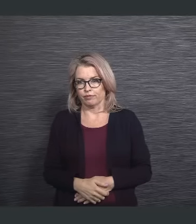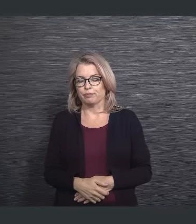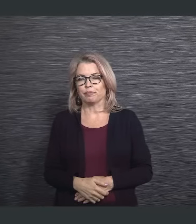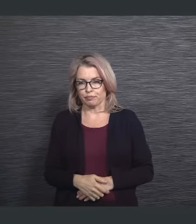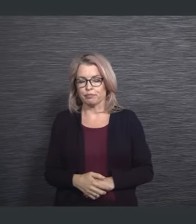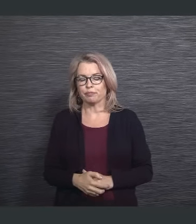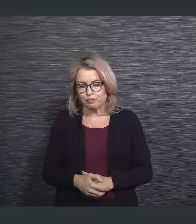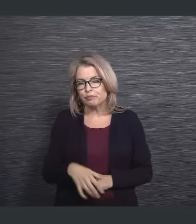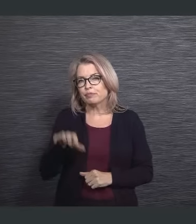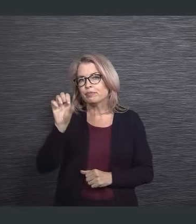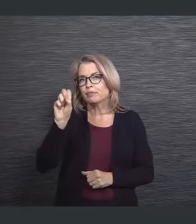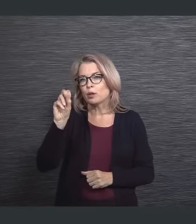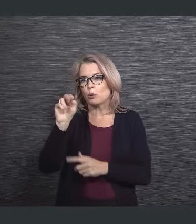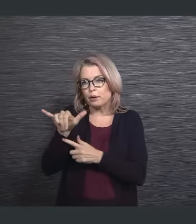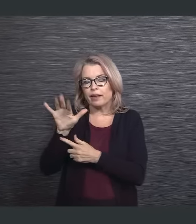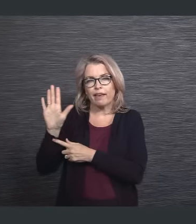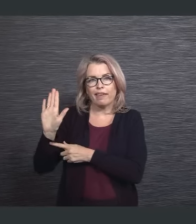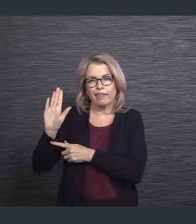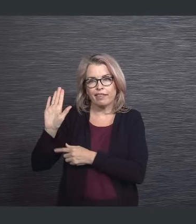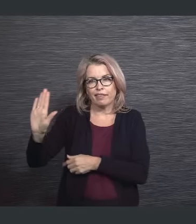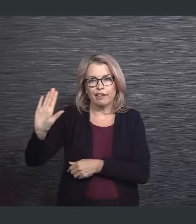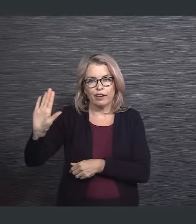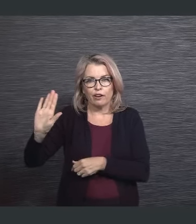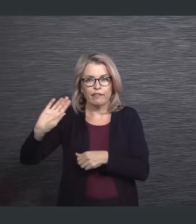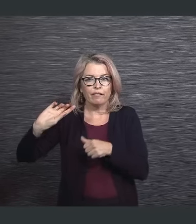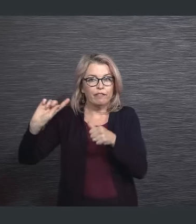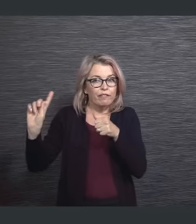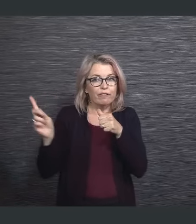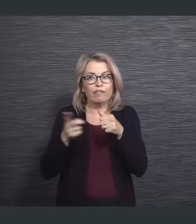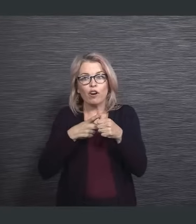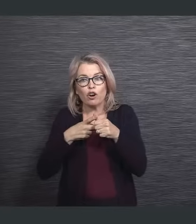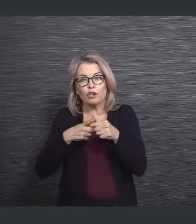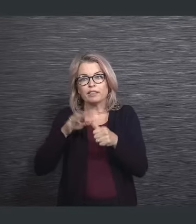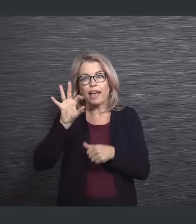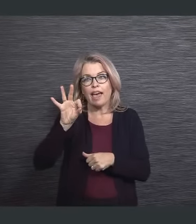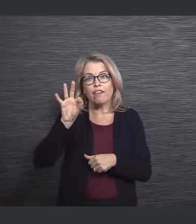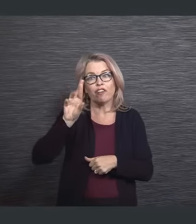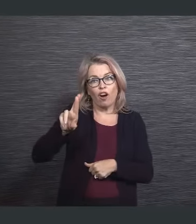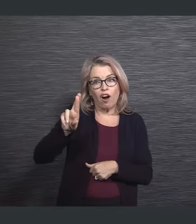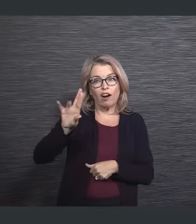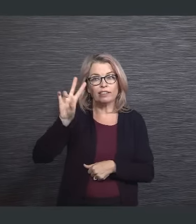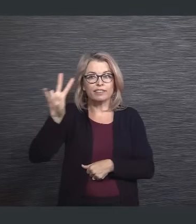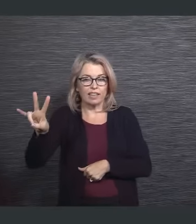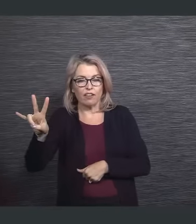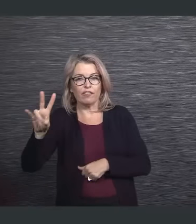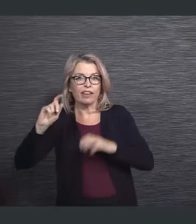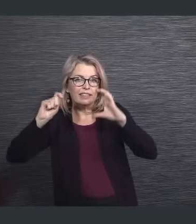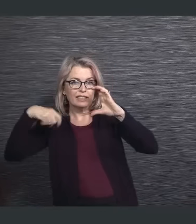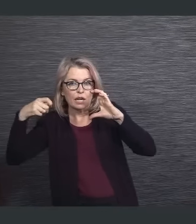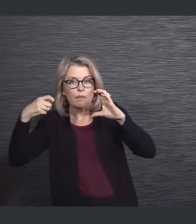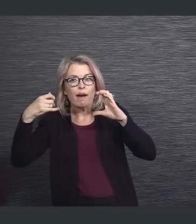Sony's FR-7 Cinema Line camera opens creative possibilities